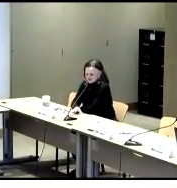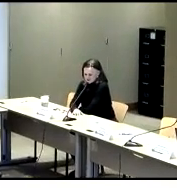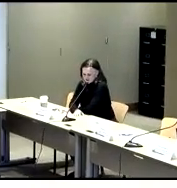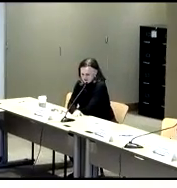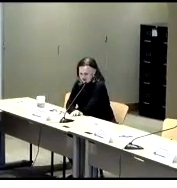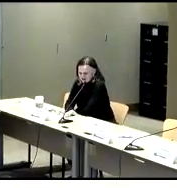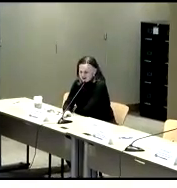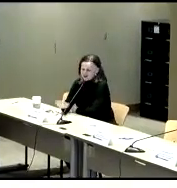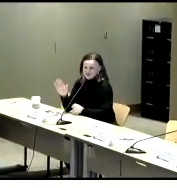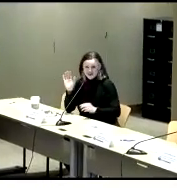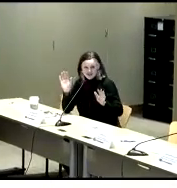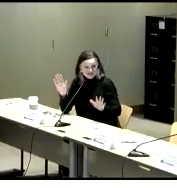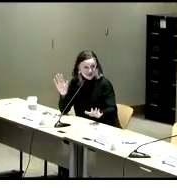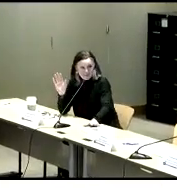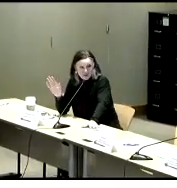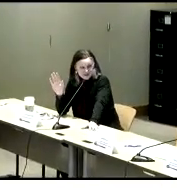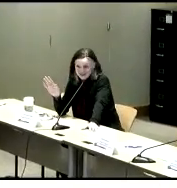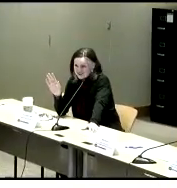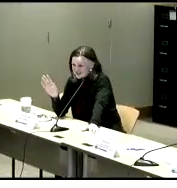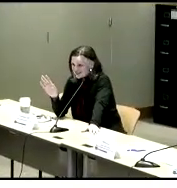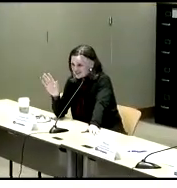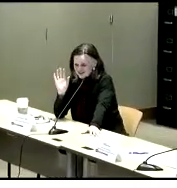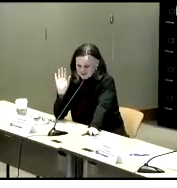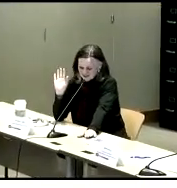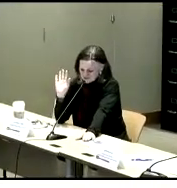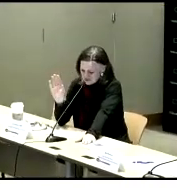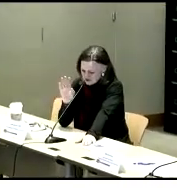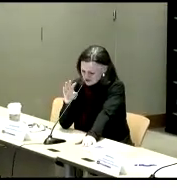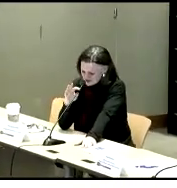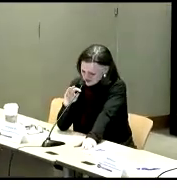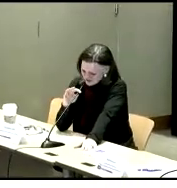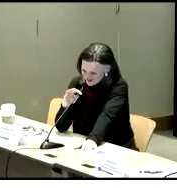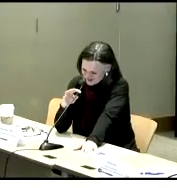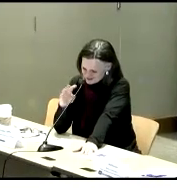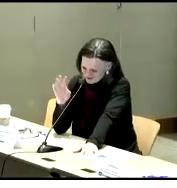And I'm just going to have to take a moment here, you all, just bear with me for one second,